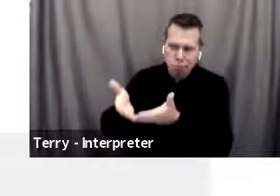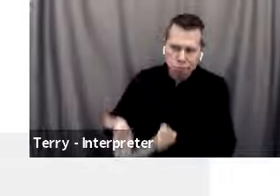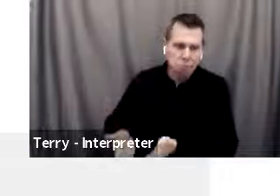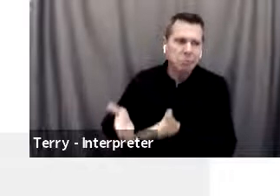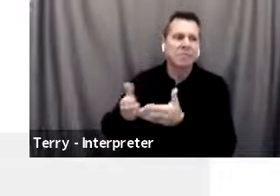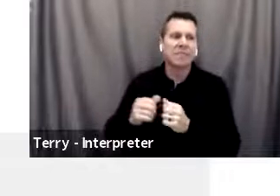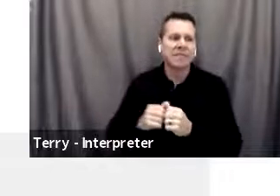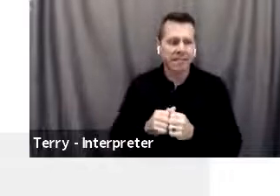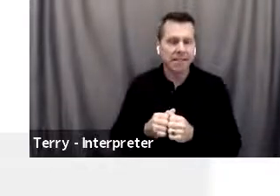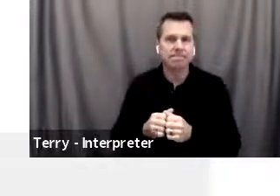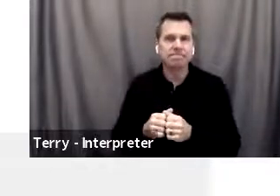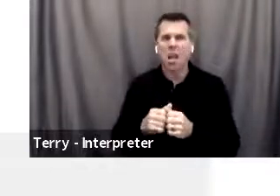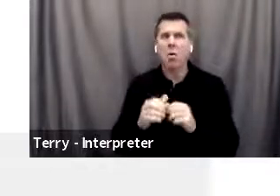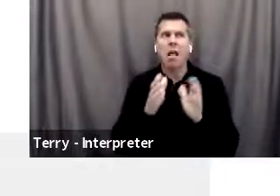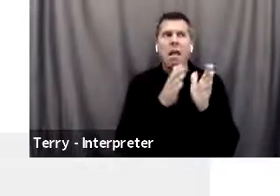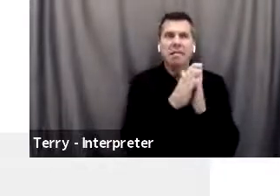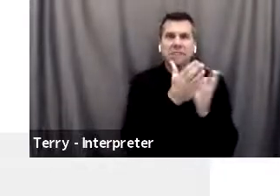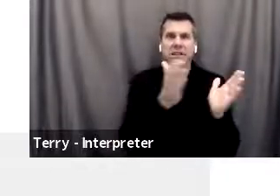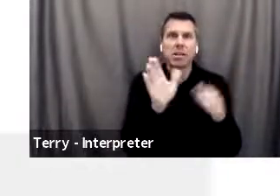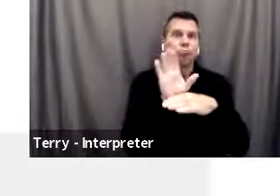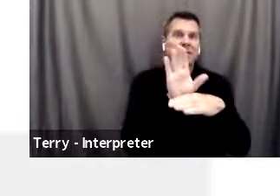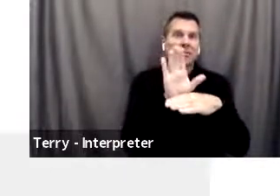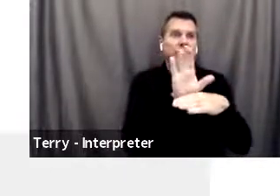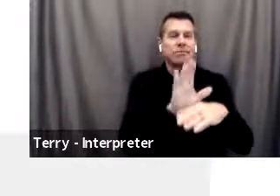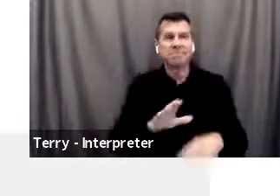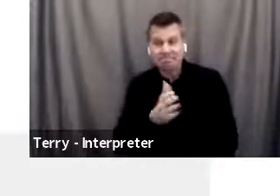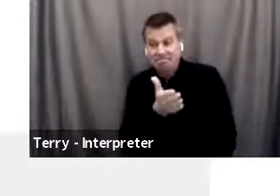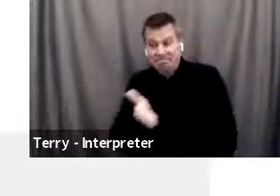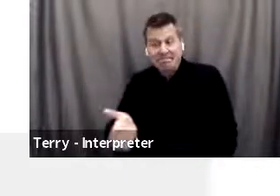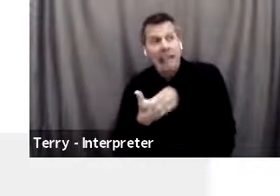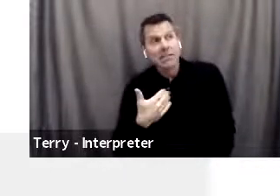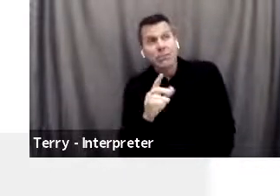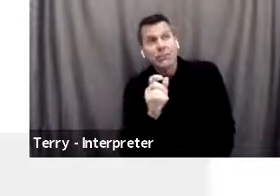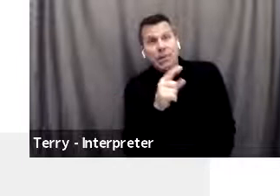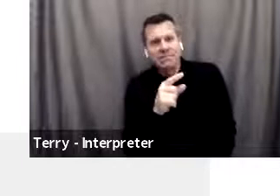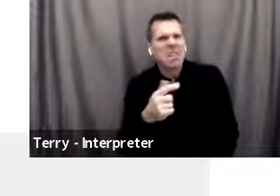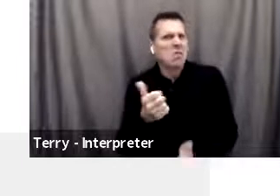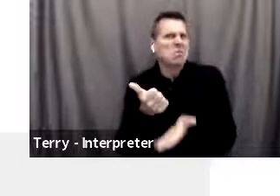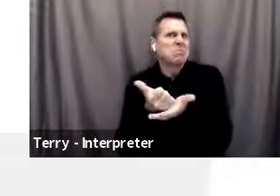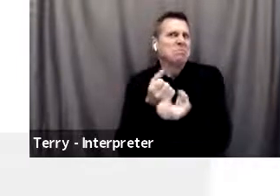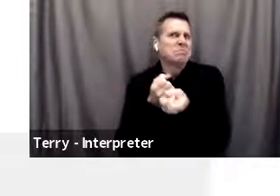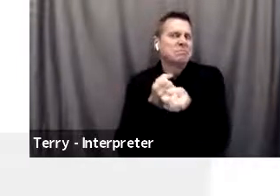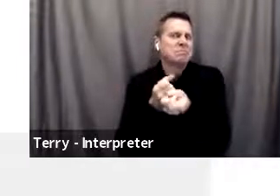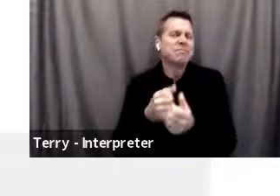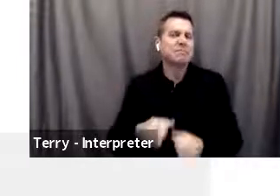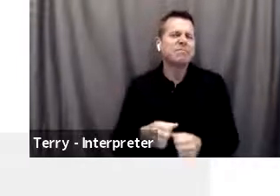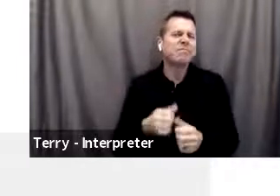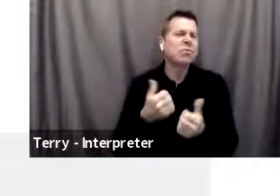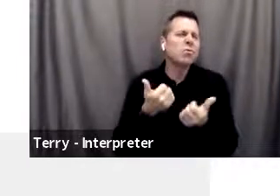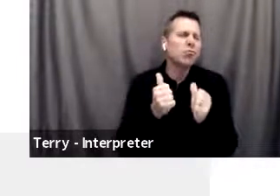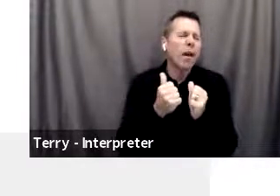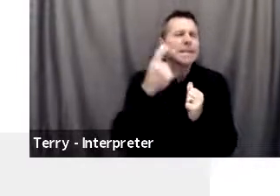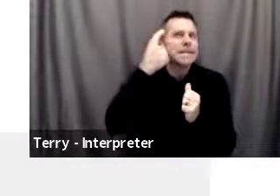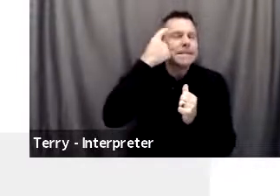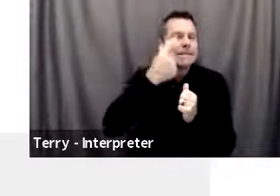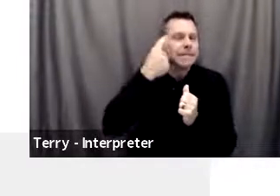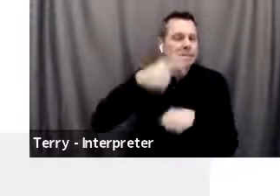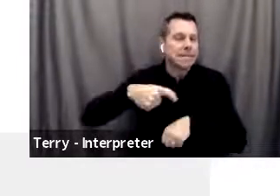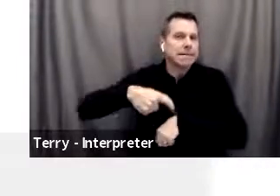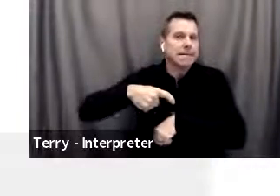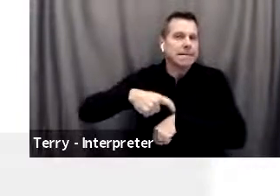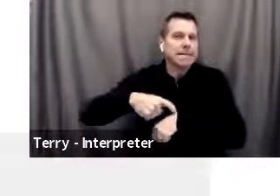ask the presenters. In order to help you with your questions, please be conscious of the time, we are gonna end the session at 215.